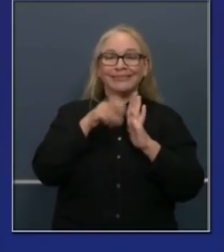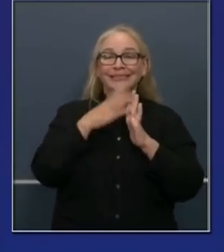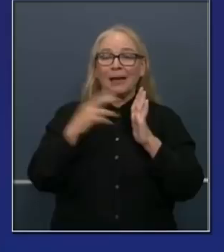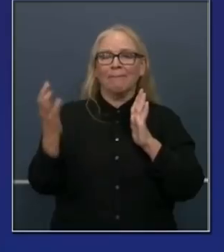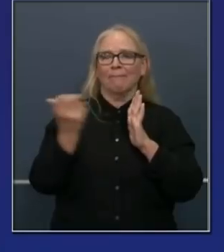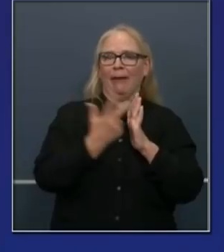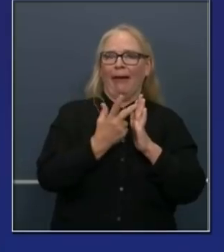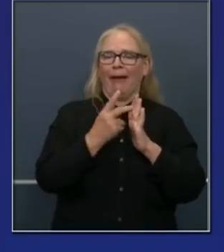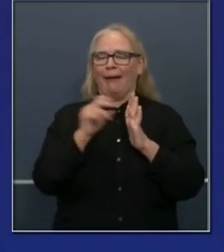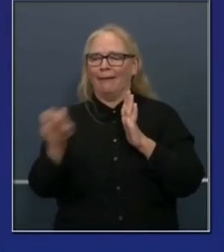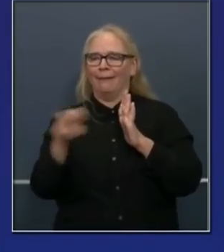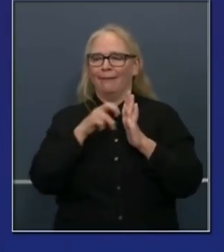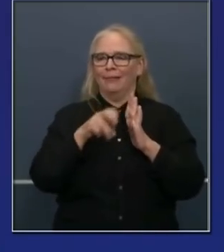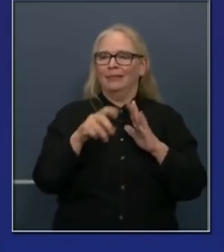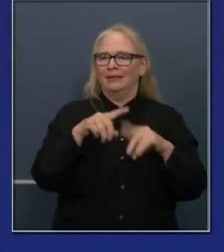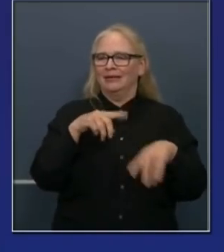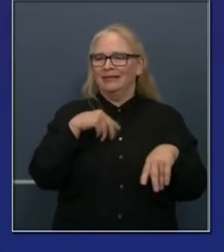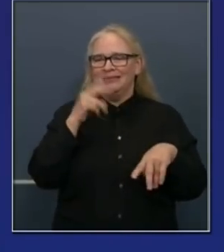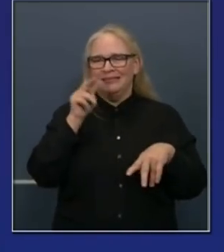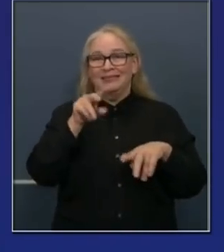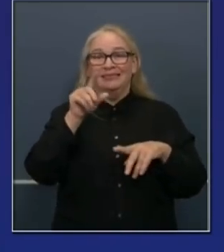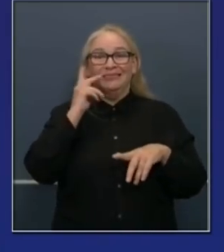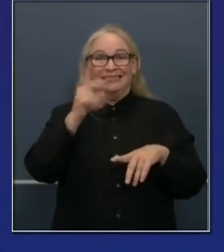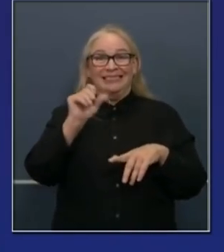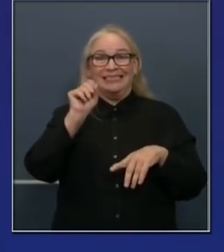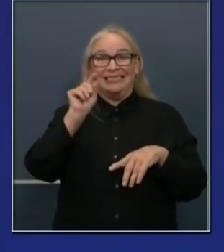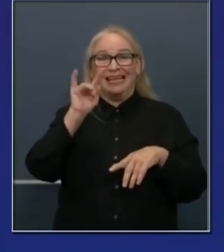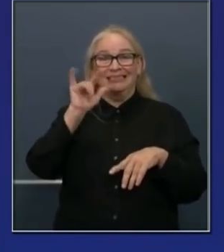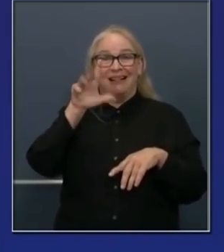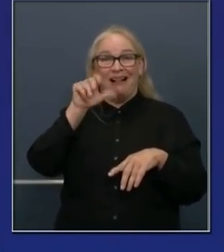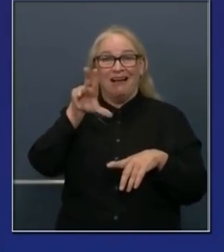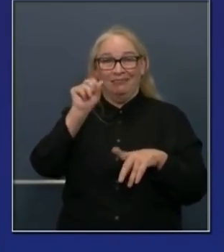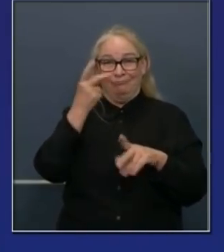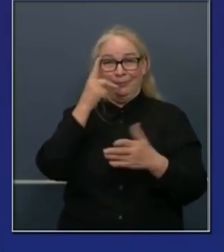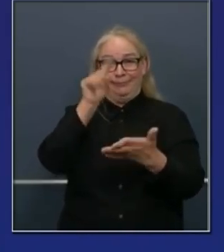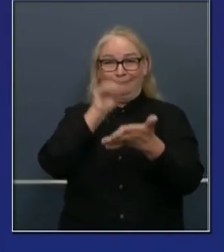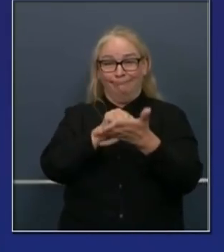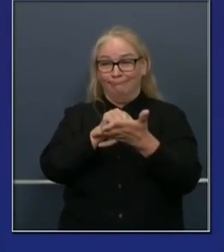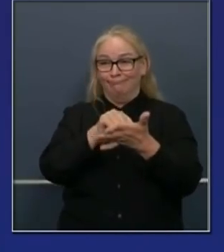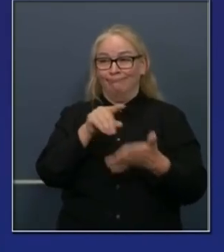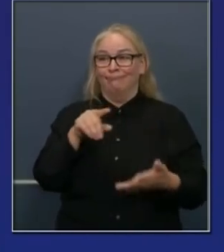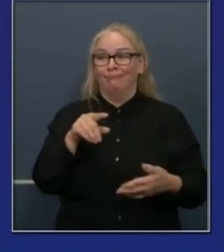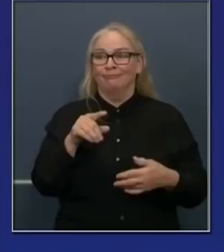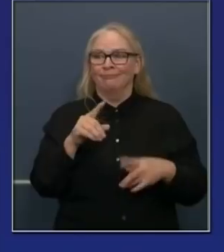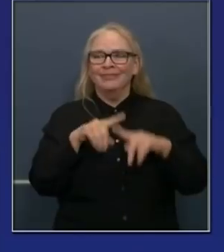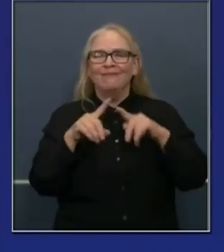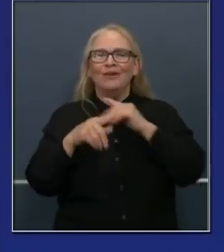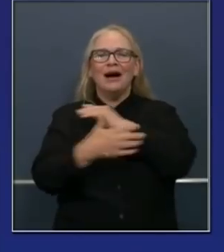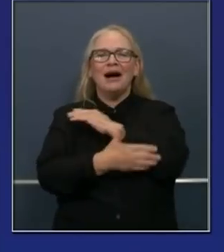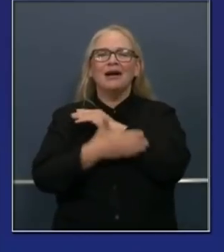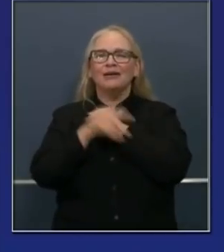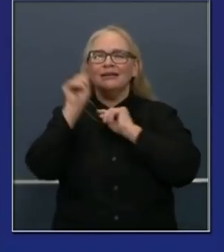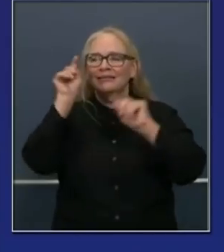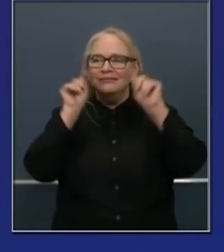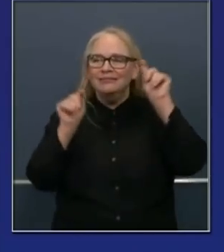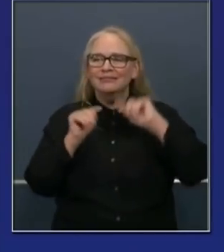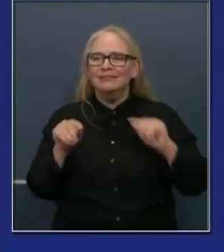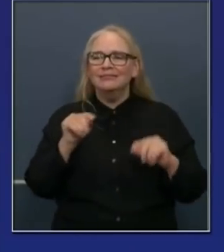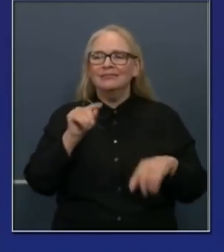CONCERN. IF I BROKE THIS DOWN AND WHAT'S HAPPENING YOU'LL SEE HIGHER